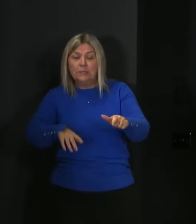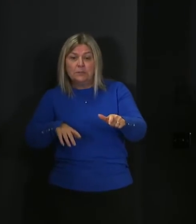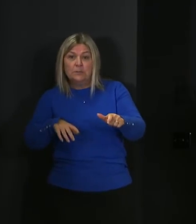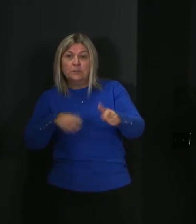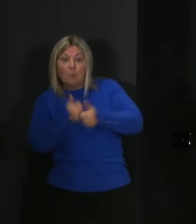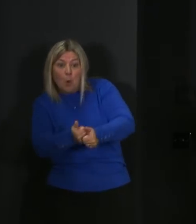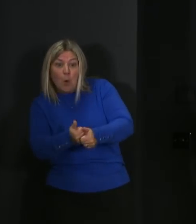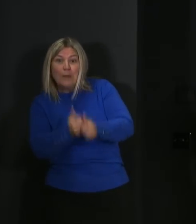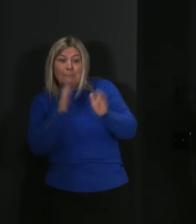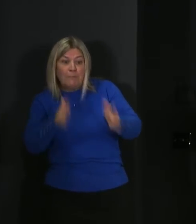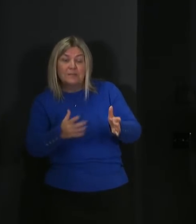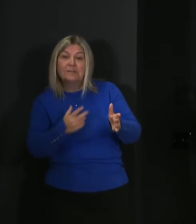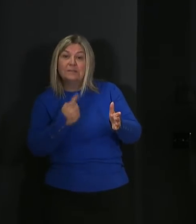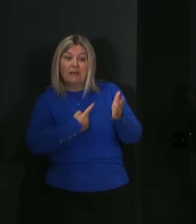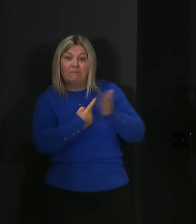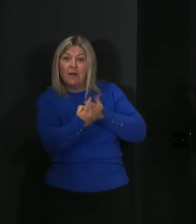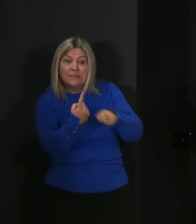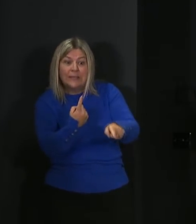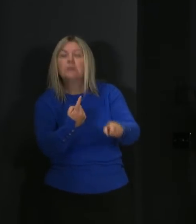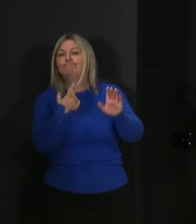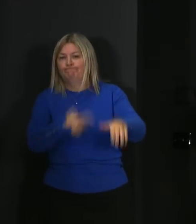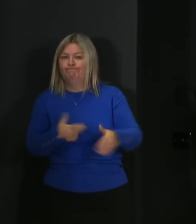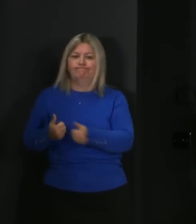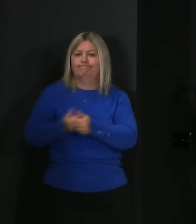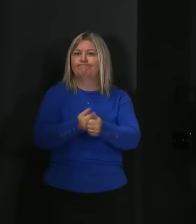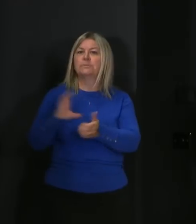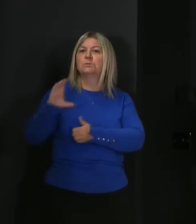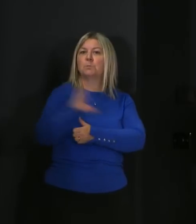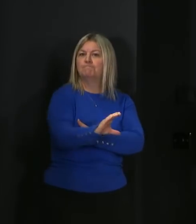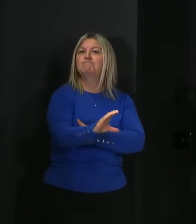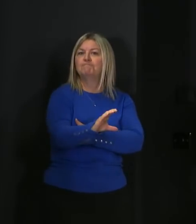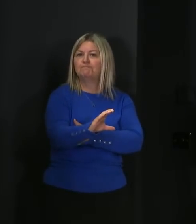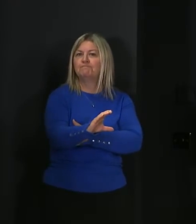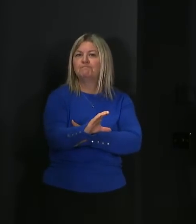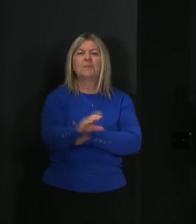it. We continue to press the UK Government for clarity around consequential funding